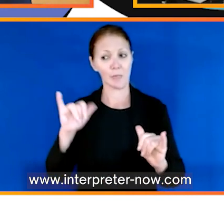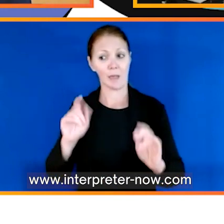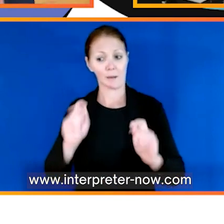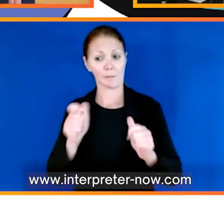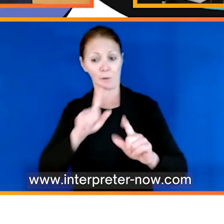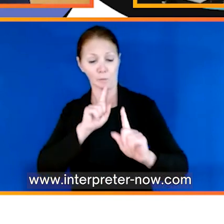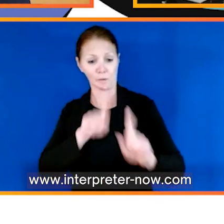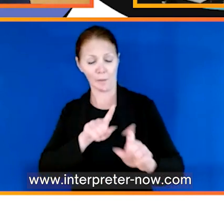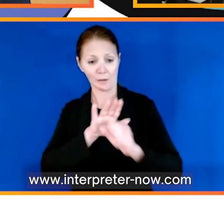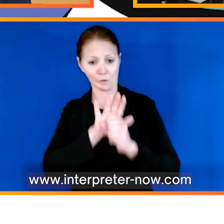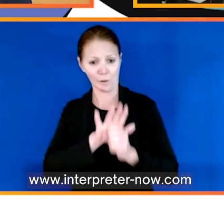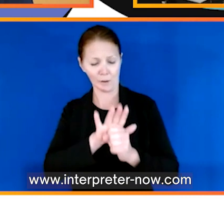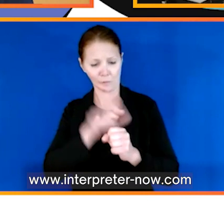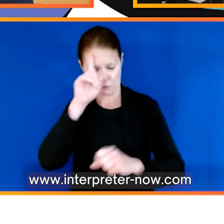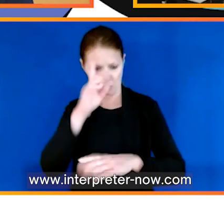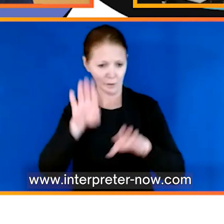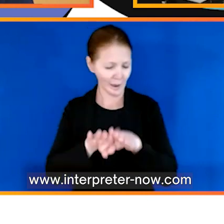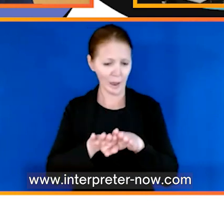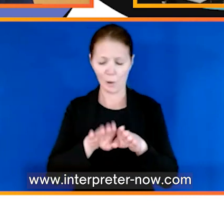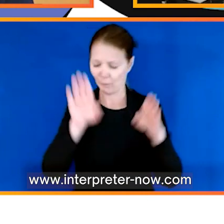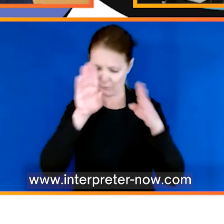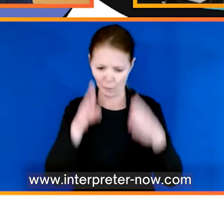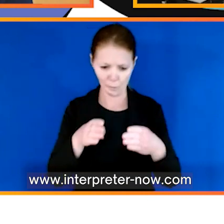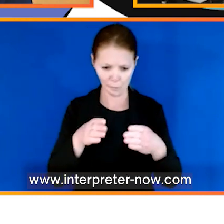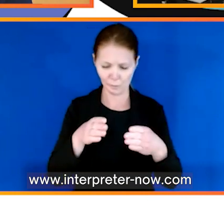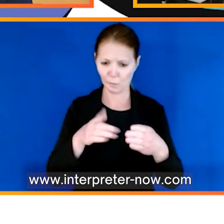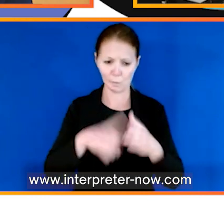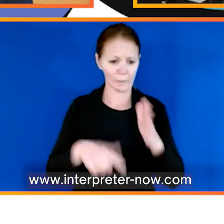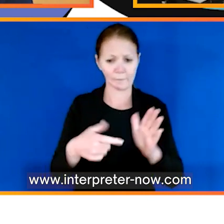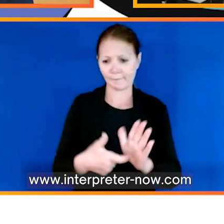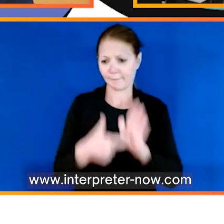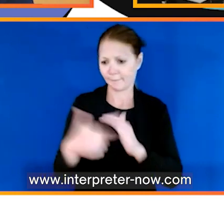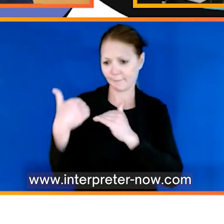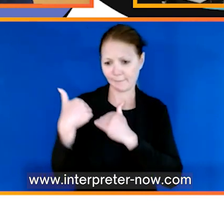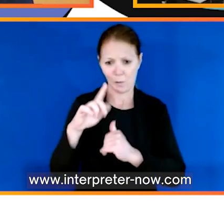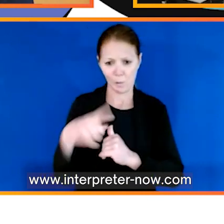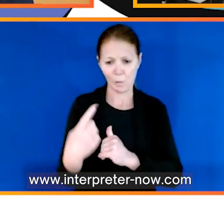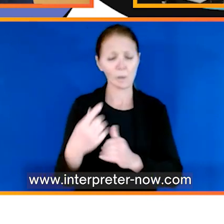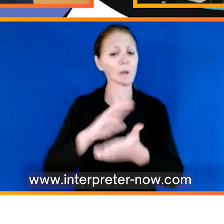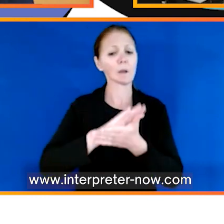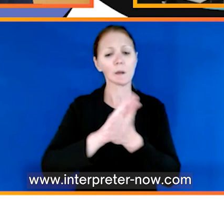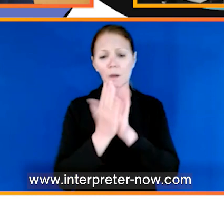trust each other again. That's not an easy thing to do, but it's a really important thing to do right now.